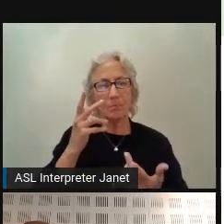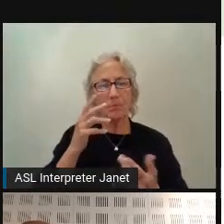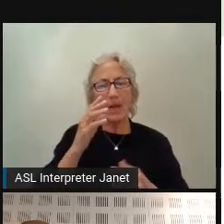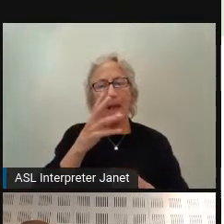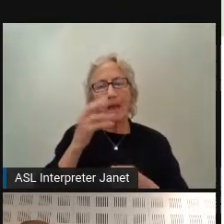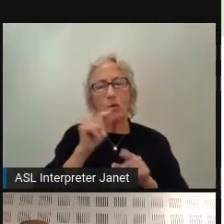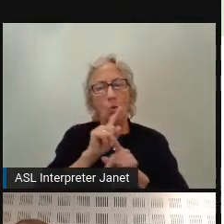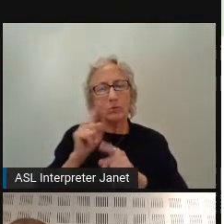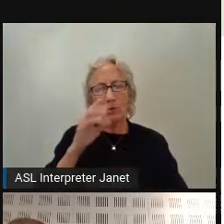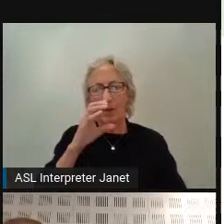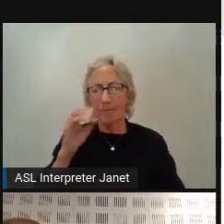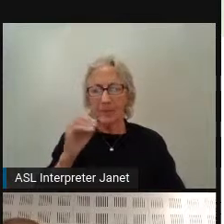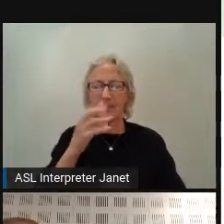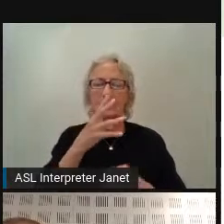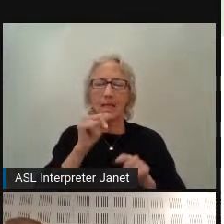help for citizens